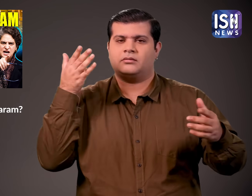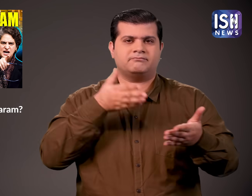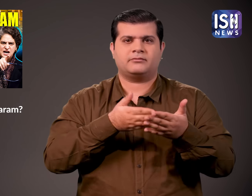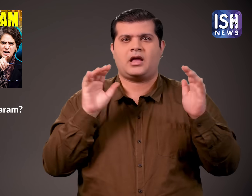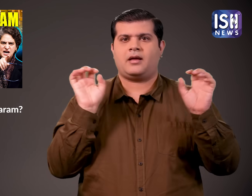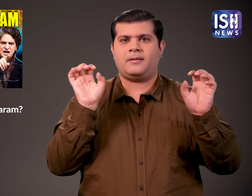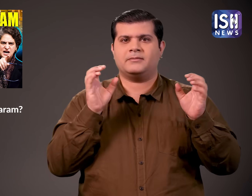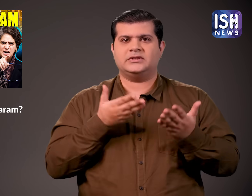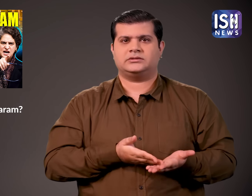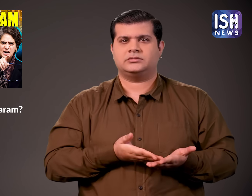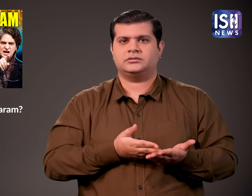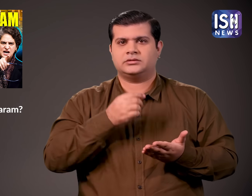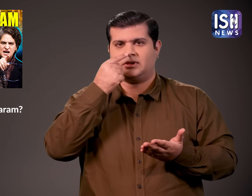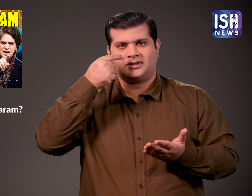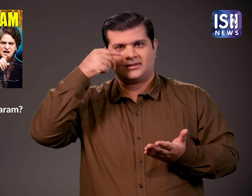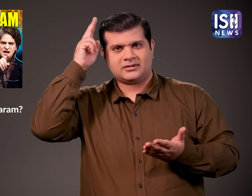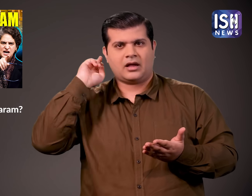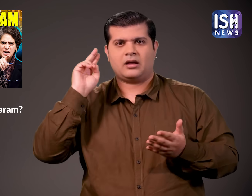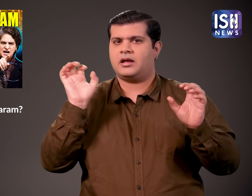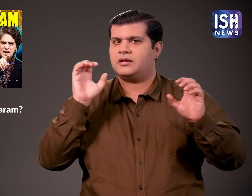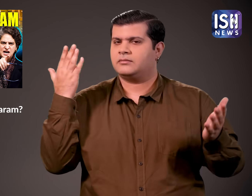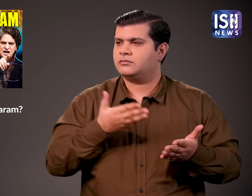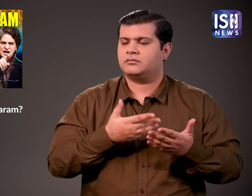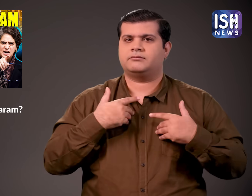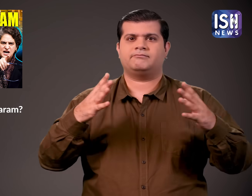However, that year the country was under the Emergency during Indira Gandhi’s rule.